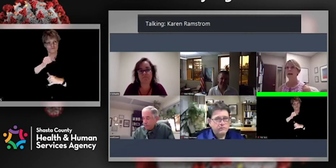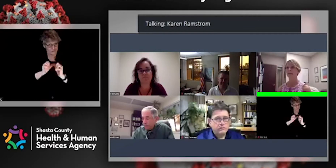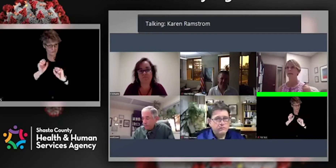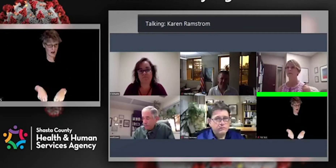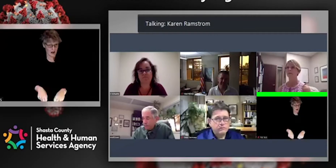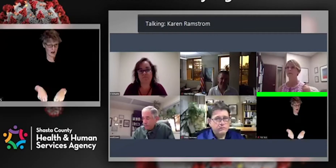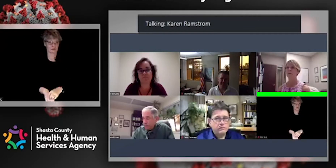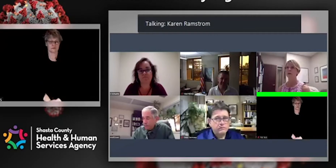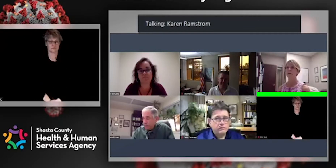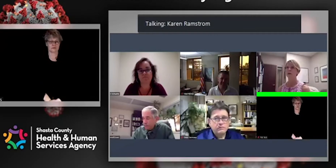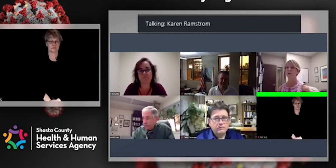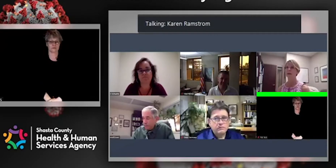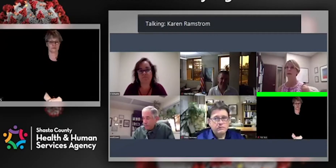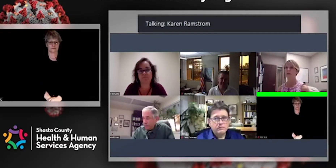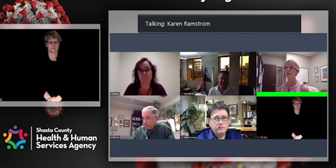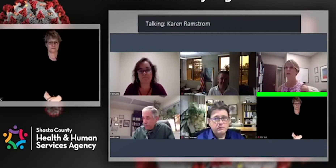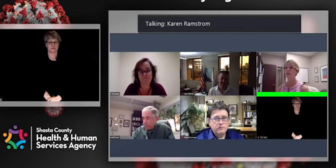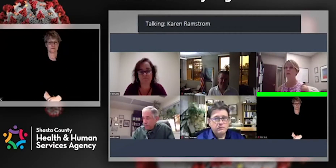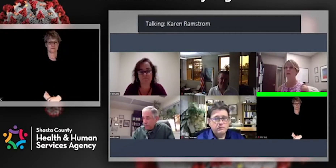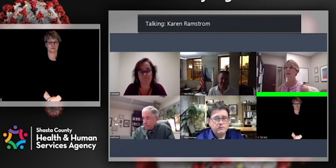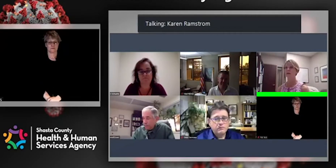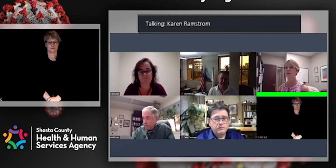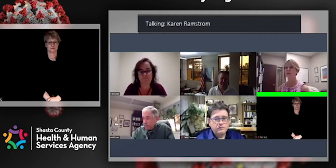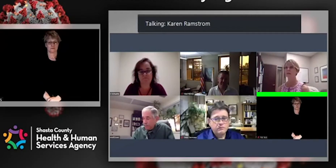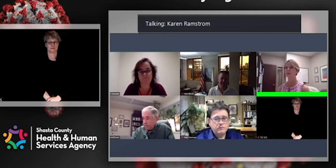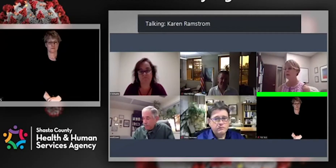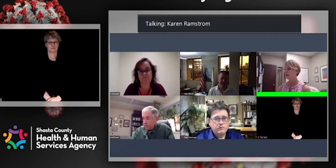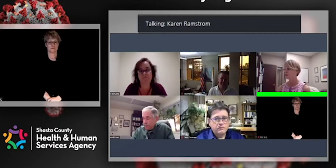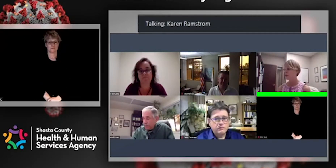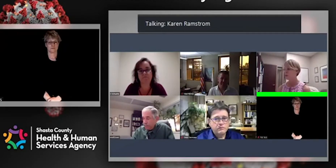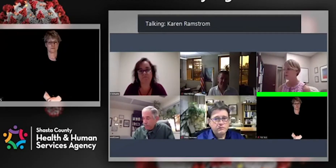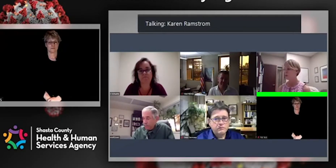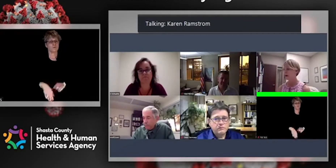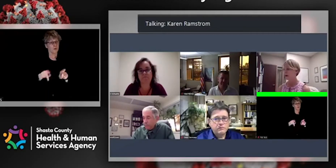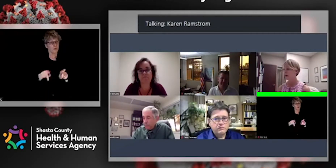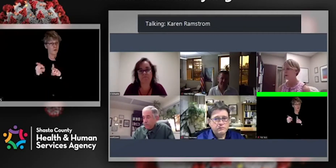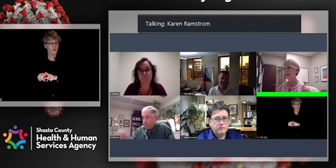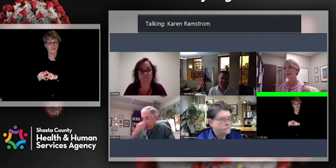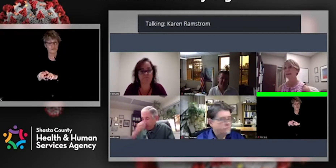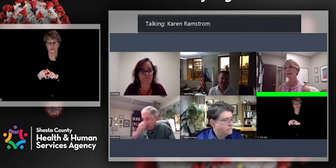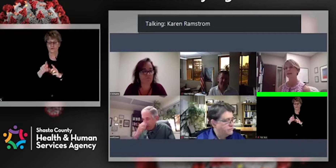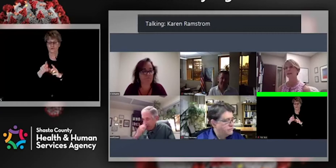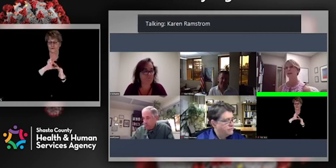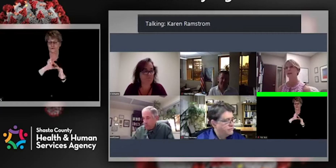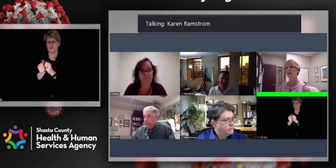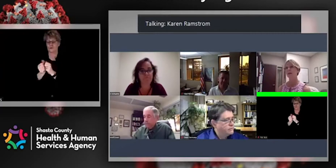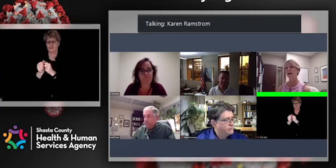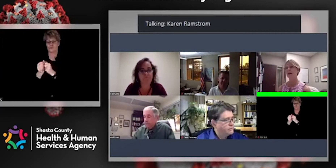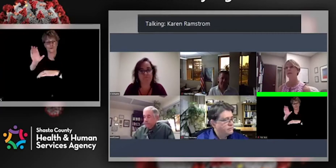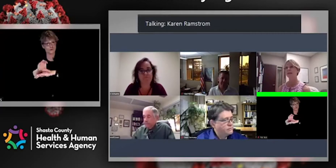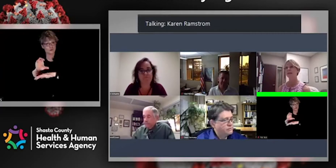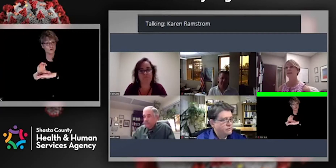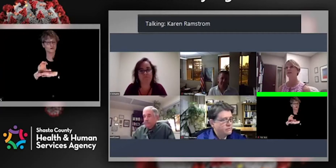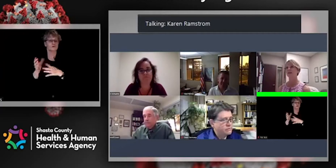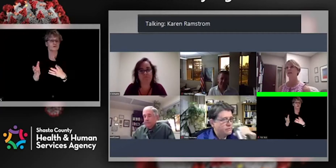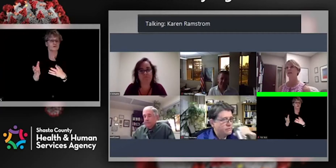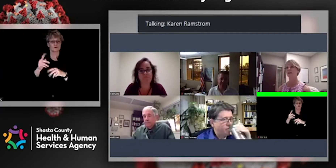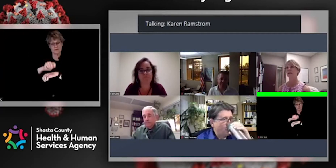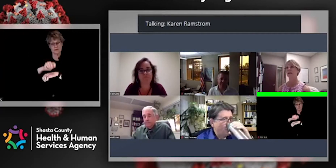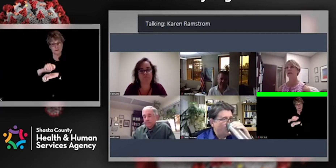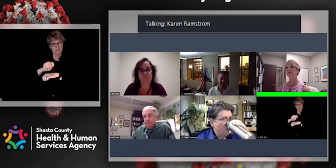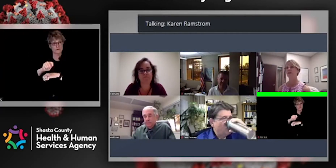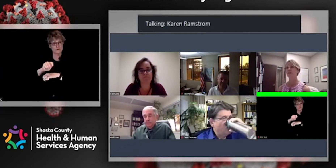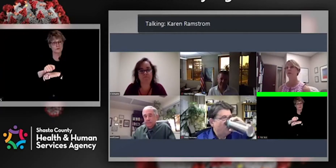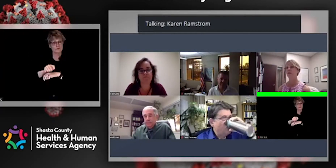capacity in places of worship. So, I think in my mind it's just a little bit easier and